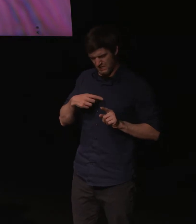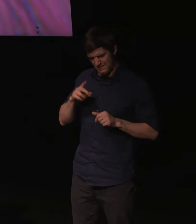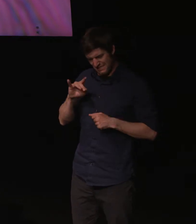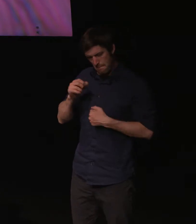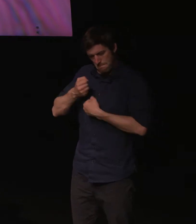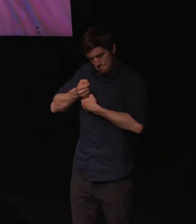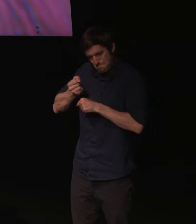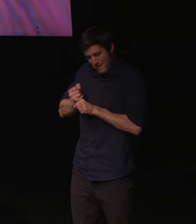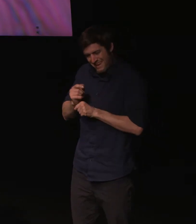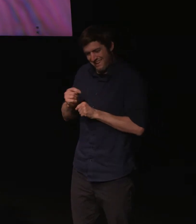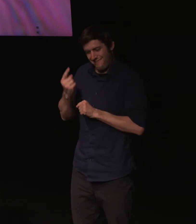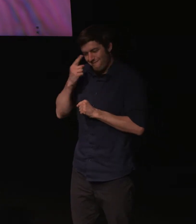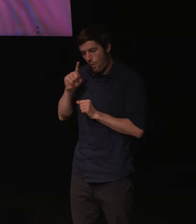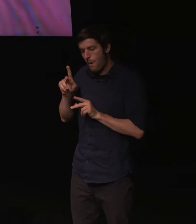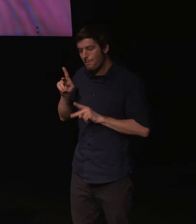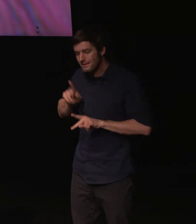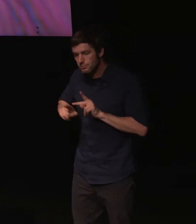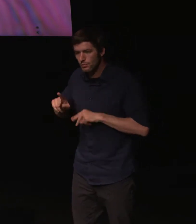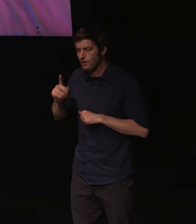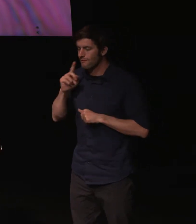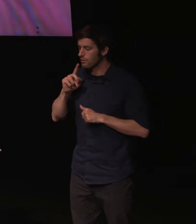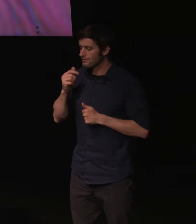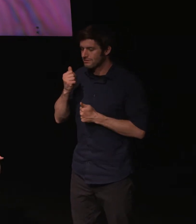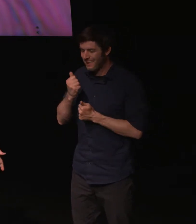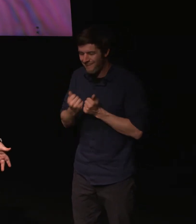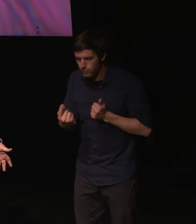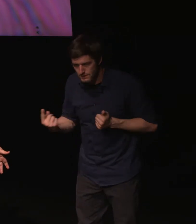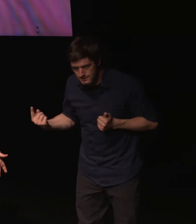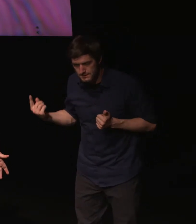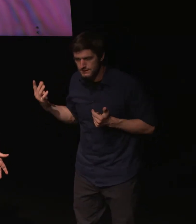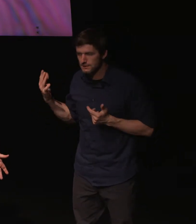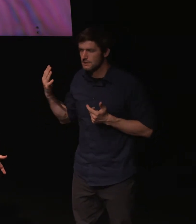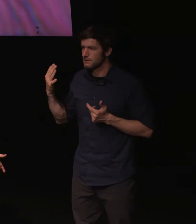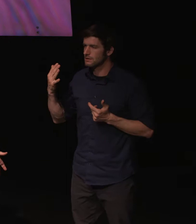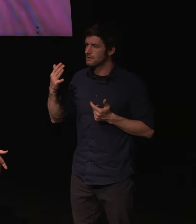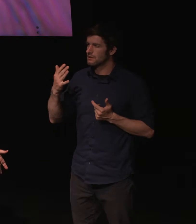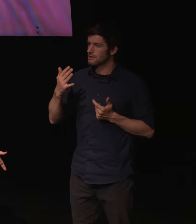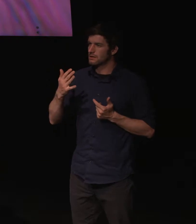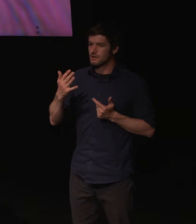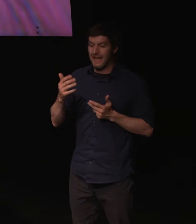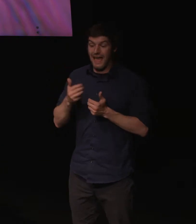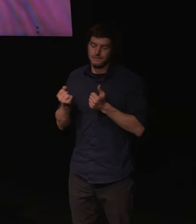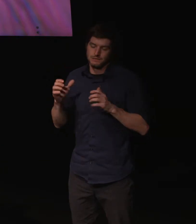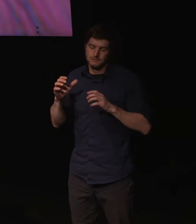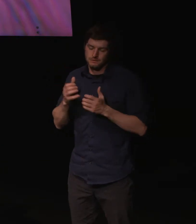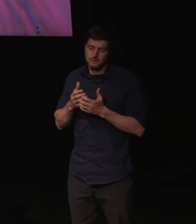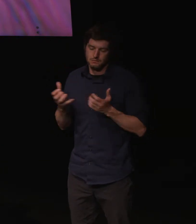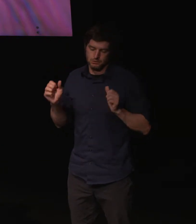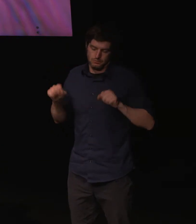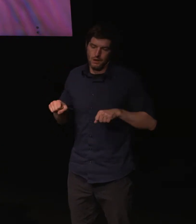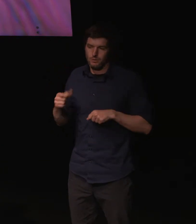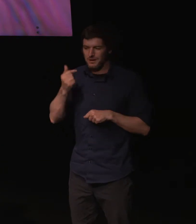as much as a game can be for everyone. Because, again, we're making entertainment media, right? You know, not everyone is gonna like